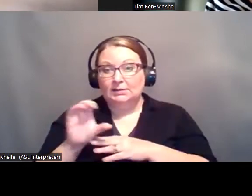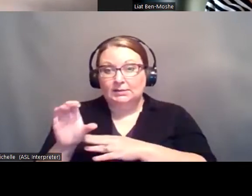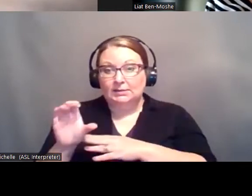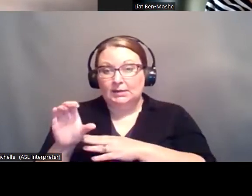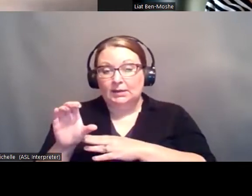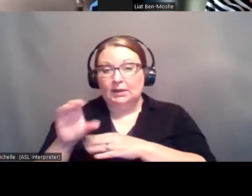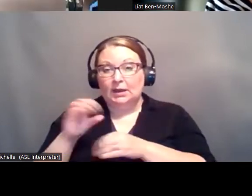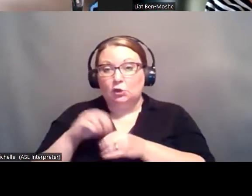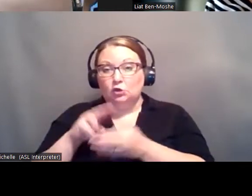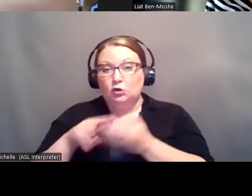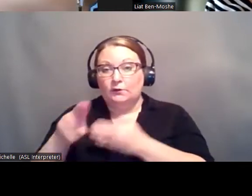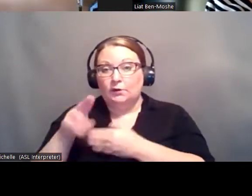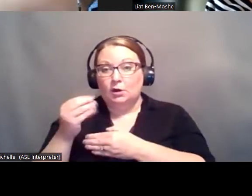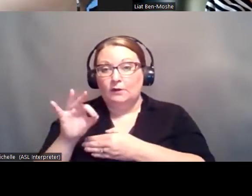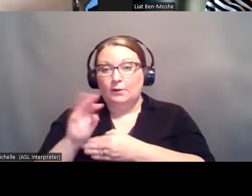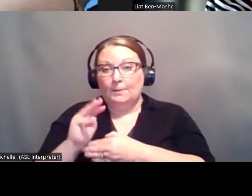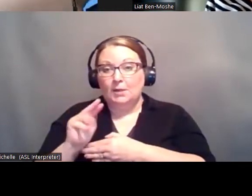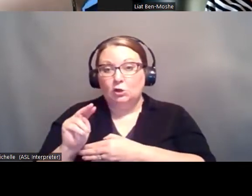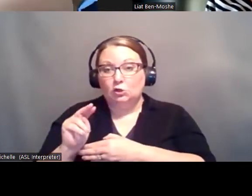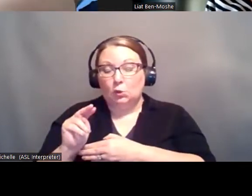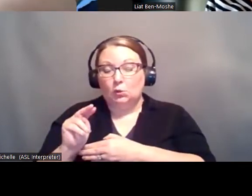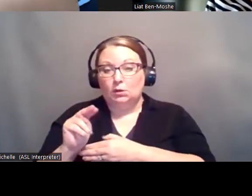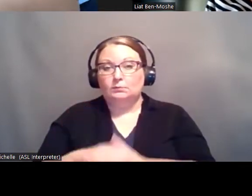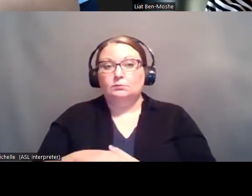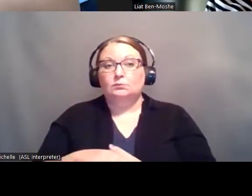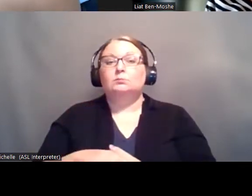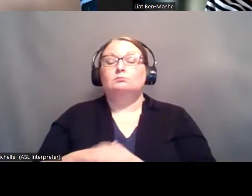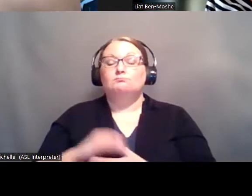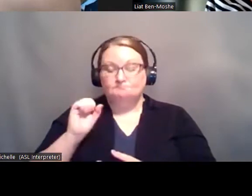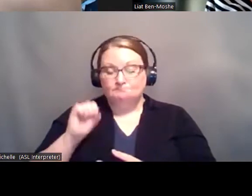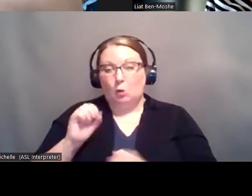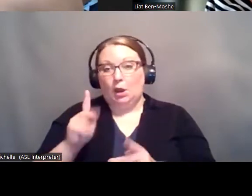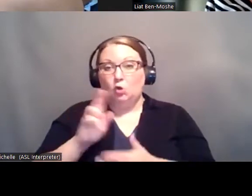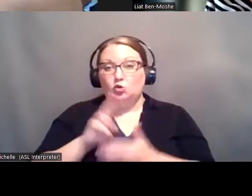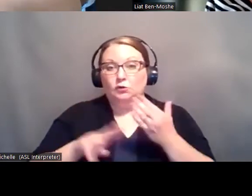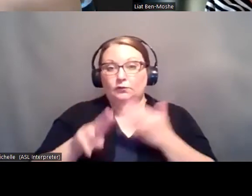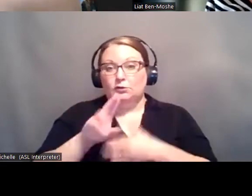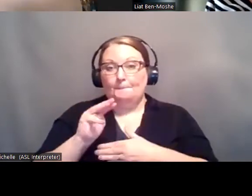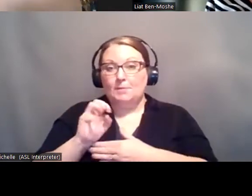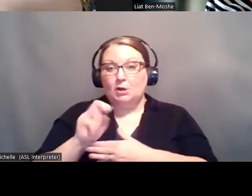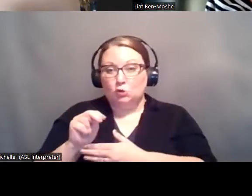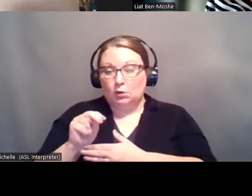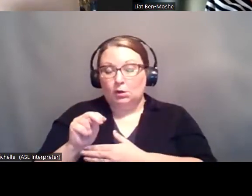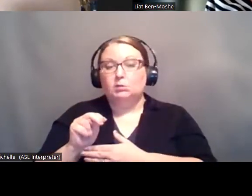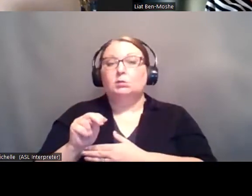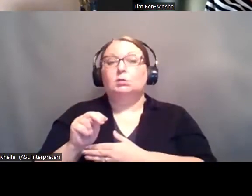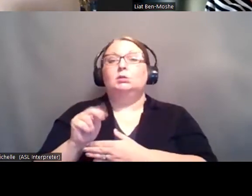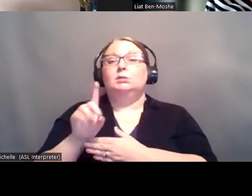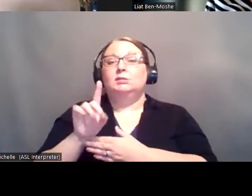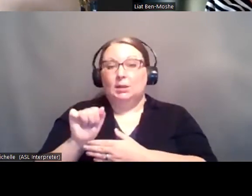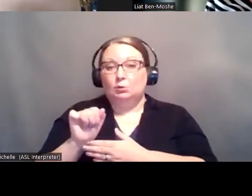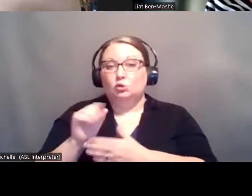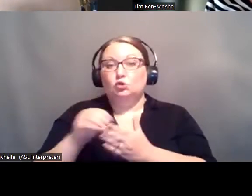All right, so the University of Minnesota's Disabled Student Cultural Center is actually the first one